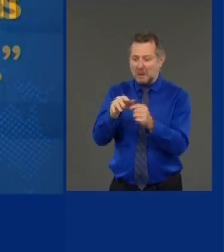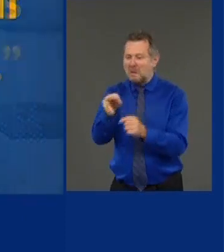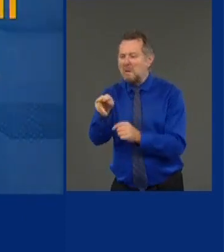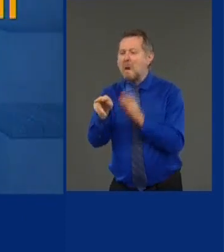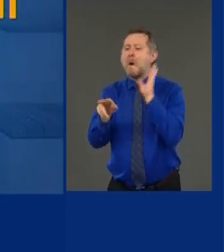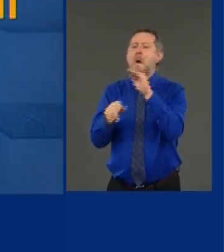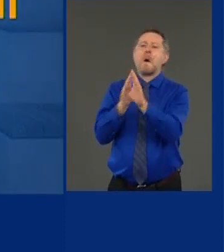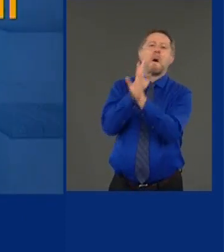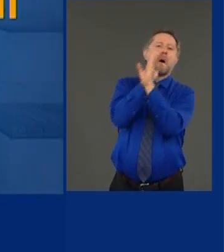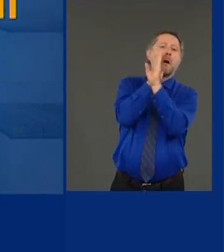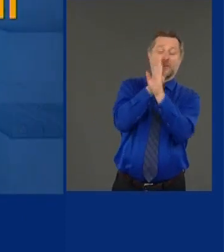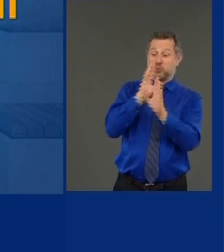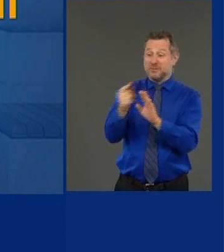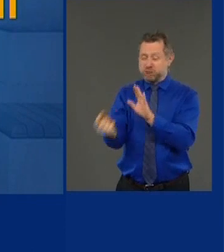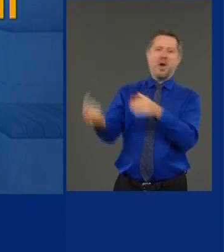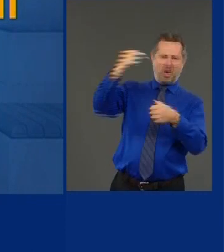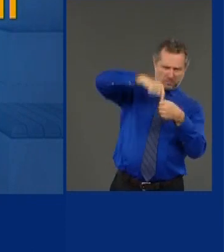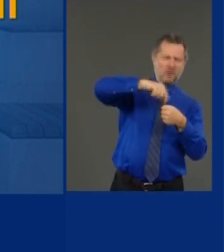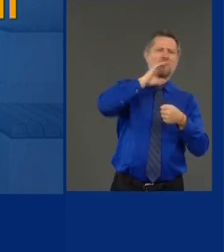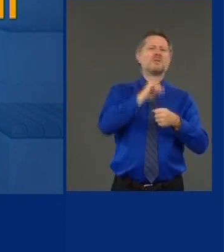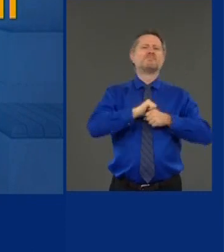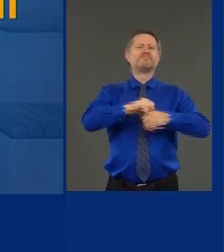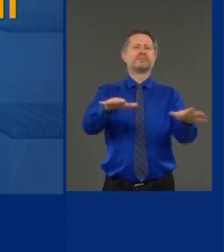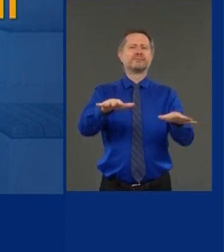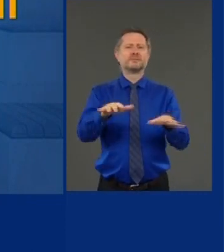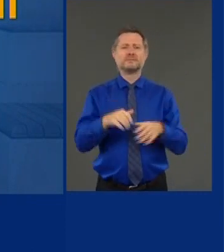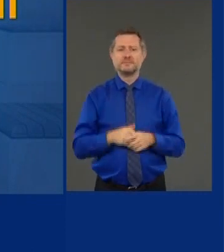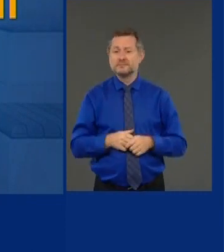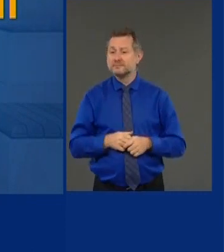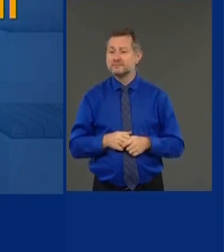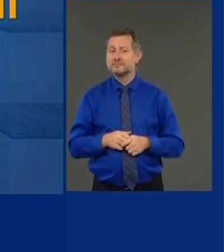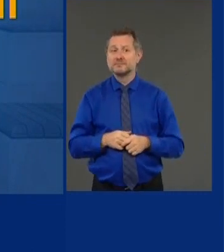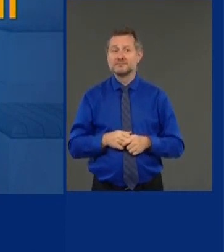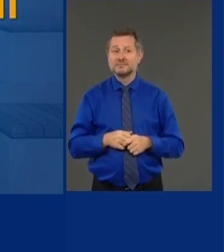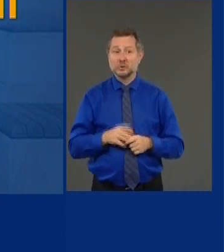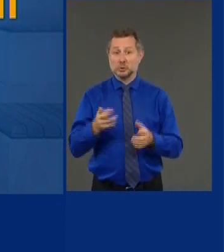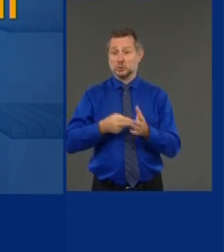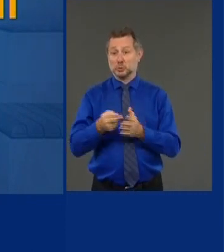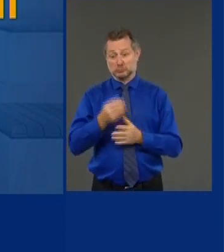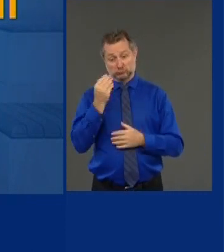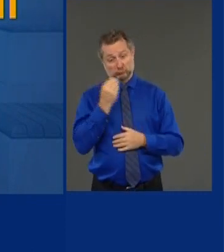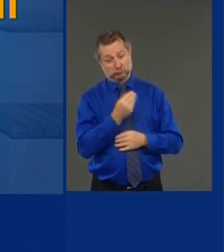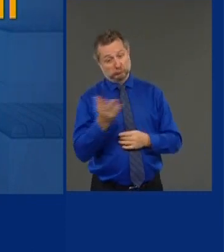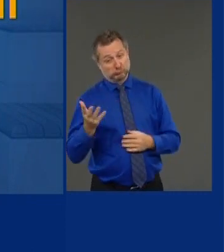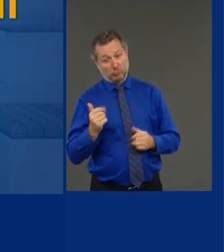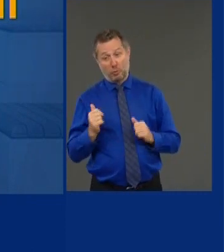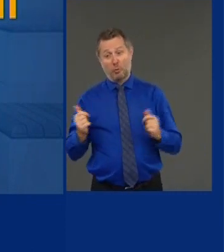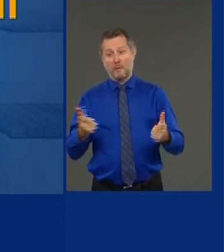LEARNED FROM MERCY AND SARS AND EBOLA AND SWINE FLU AND H1N1. AN OUTBREAK ANYWHERE IS AN OUTBREAK EVERYWHERE, AND IT'S